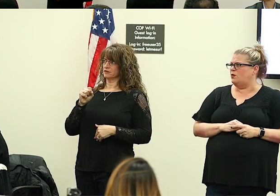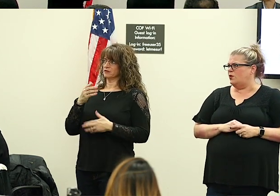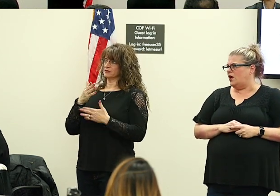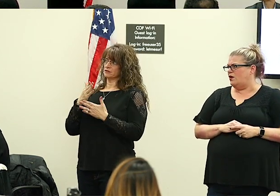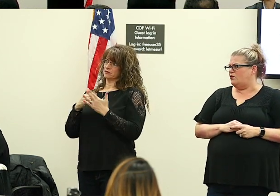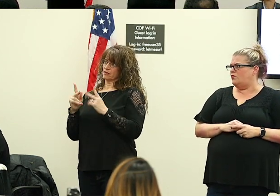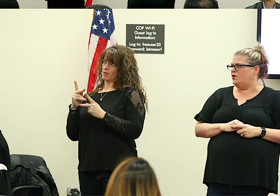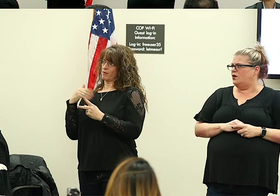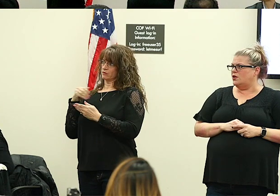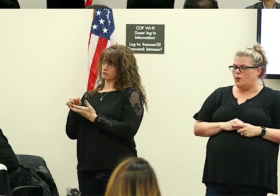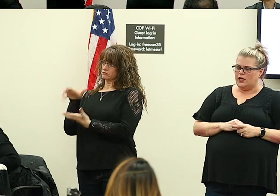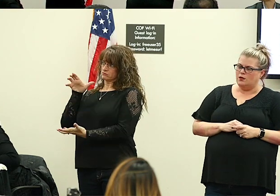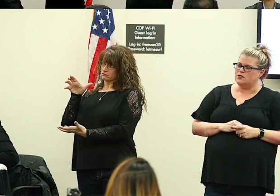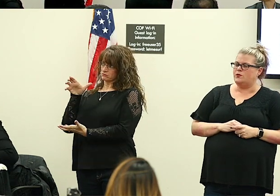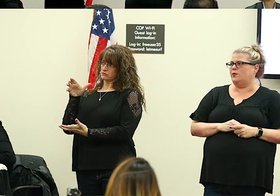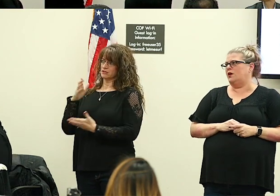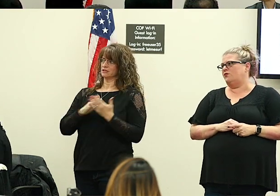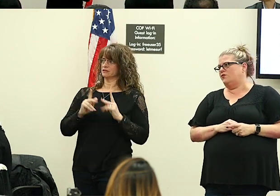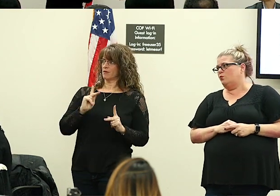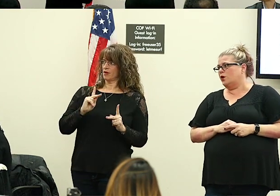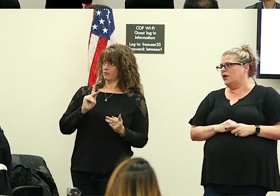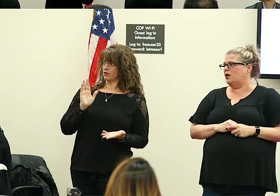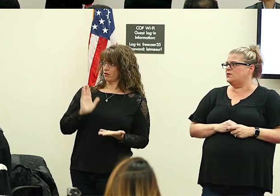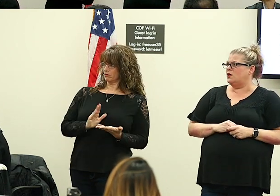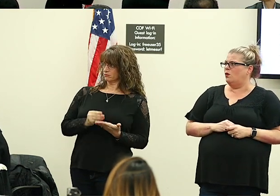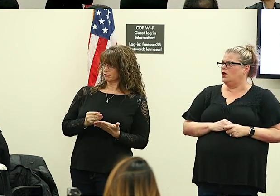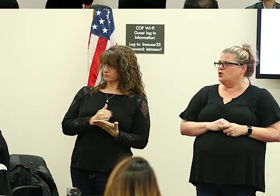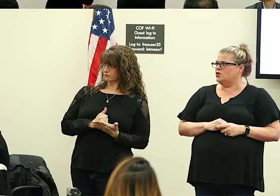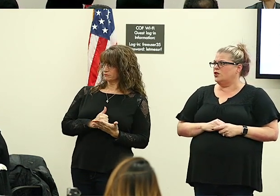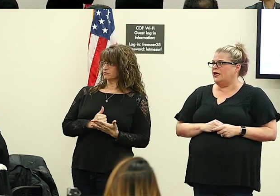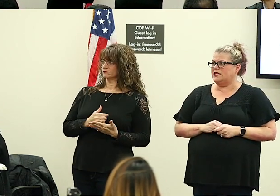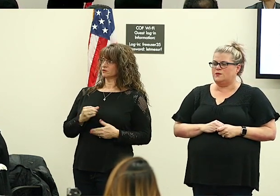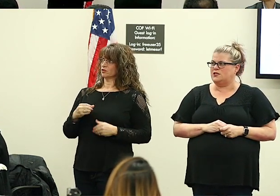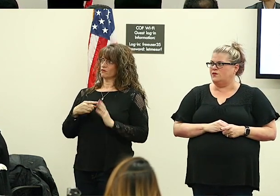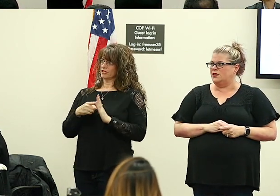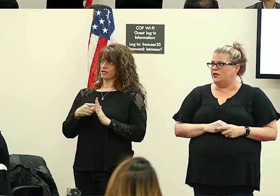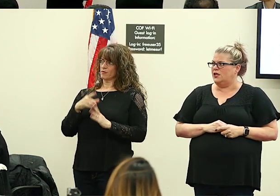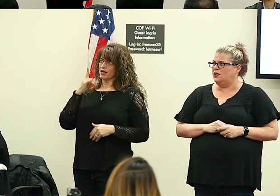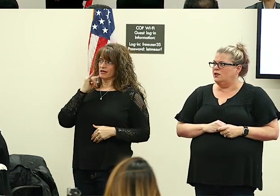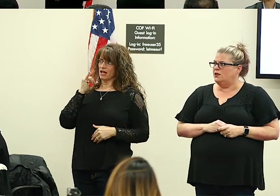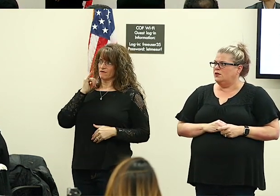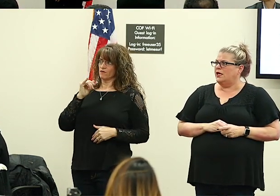Some people have low-incomes, some people have more income. So just looking at specifically,